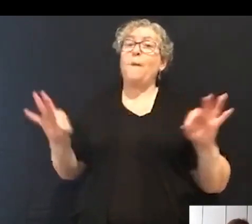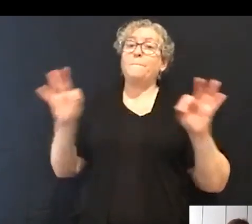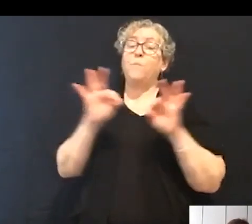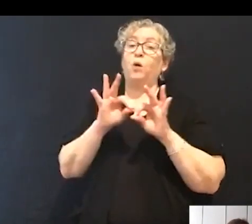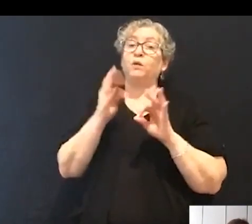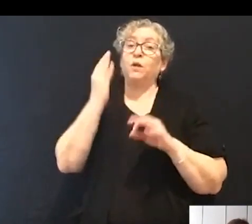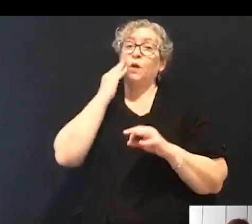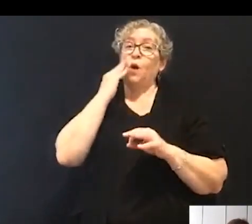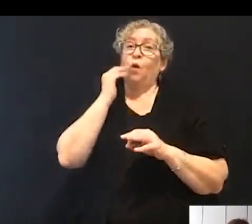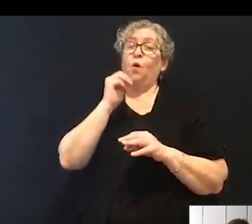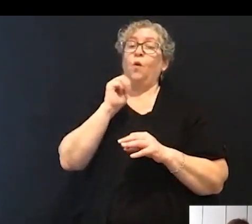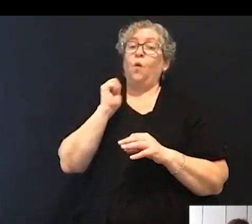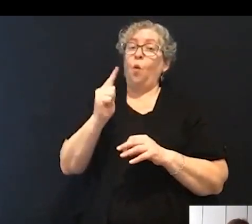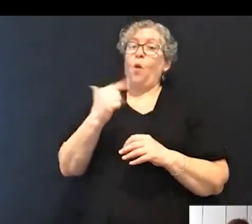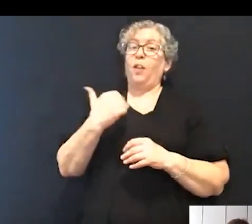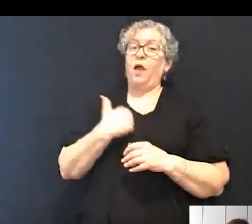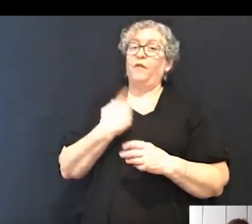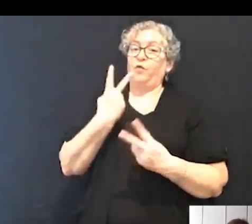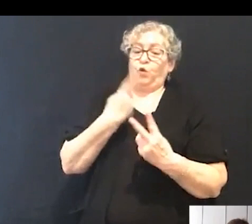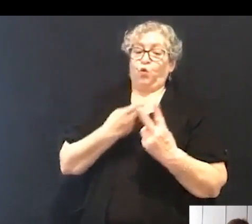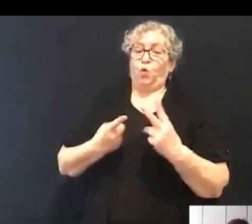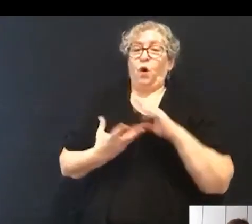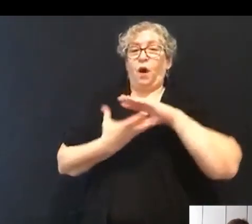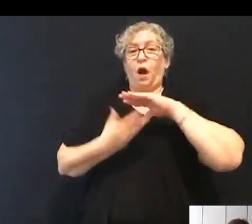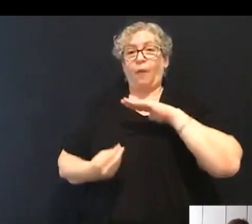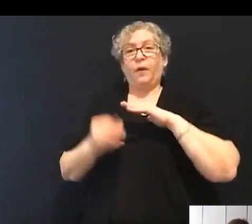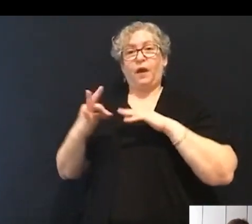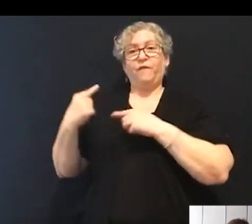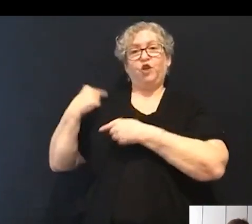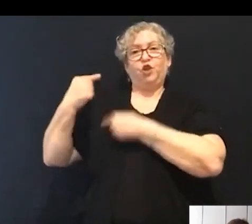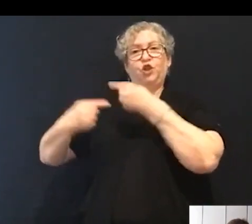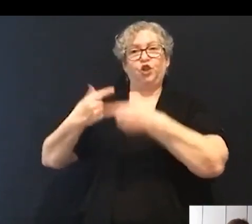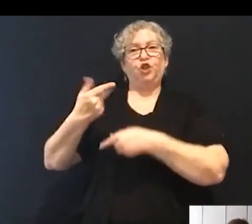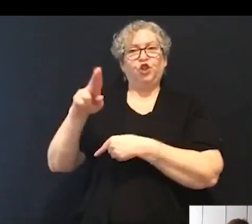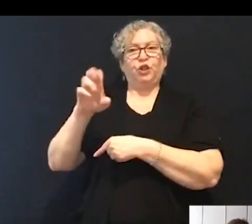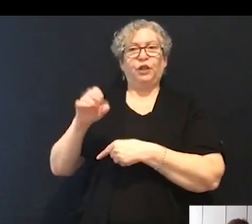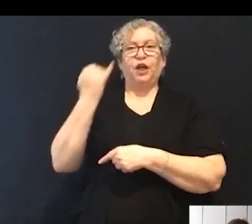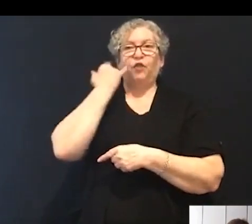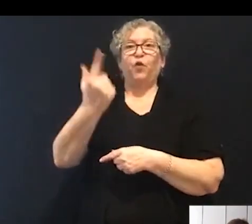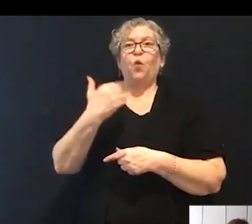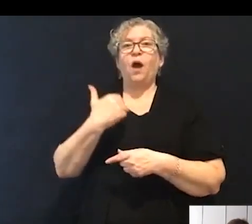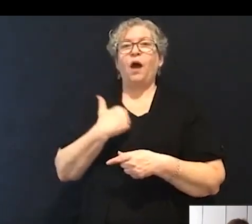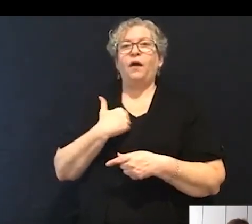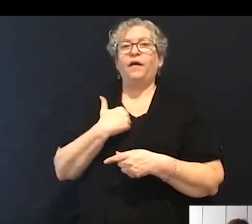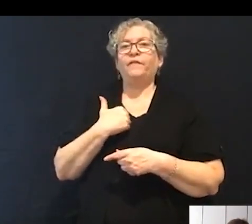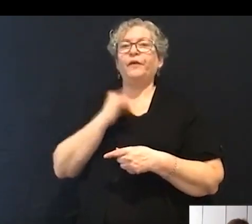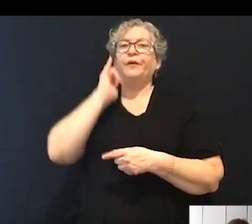have two copies of a gene. If you have mutations in usherin,